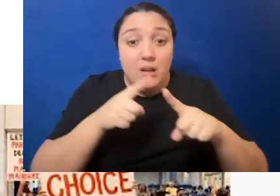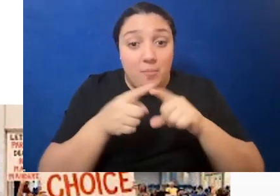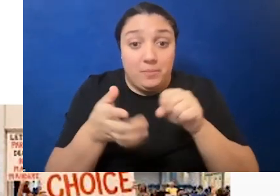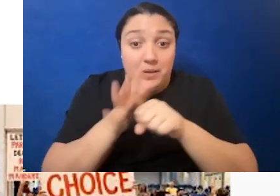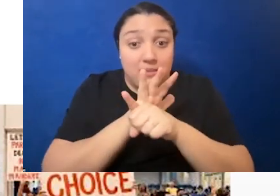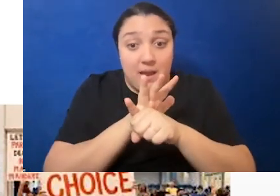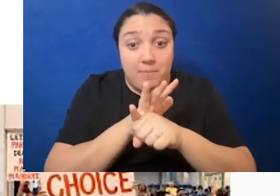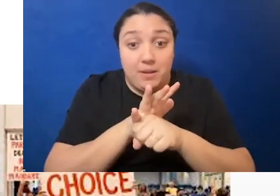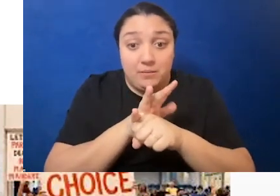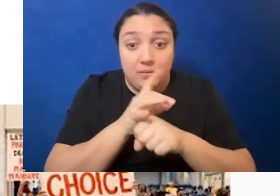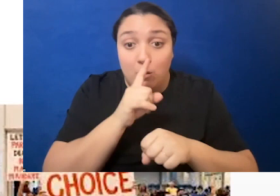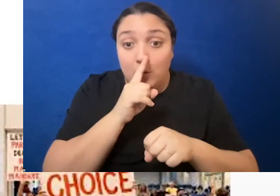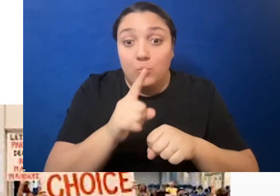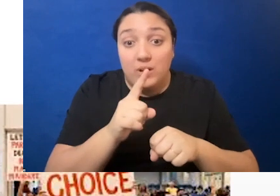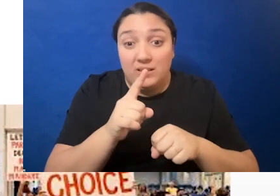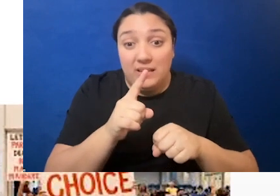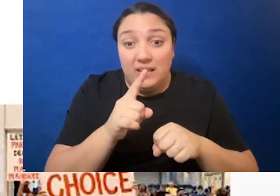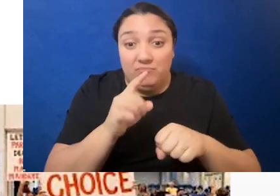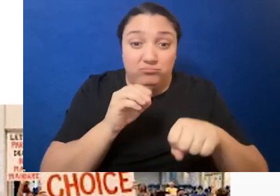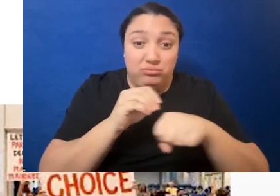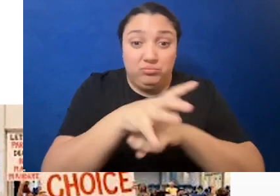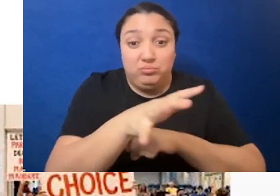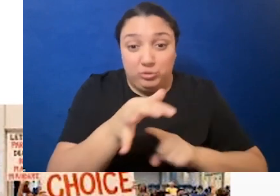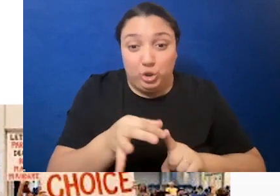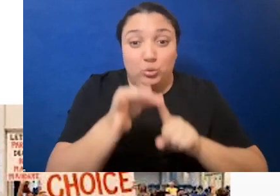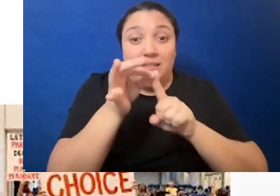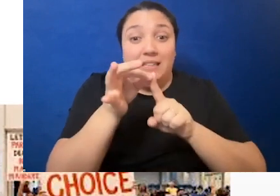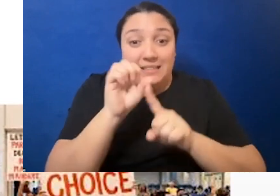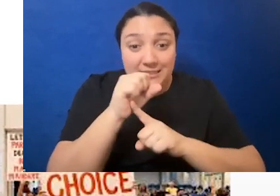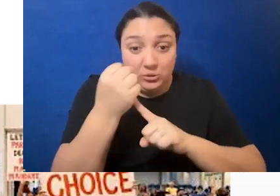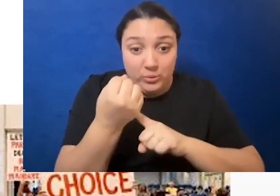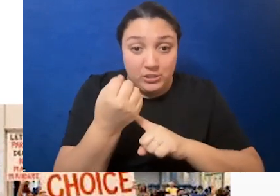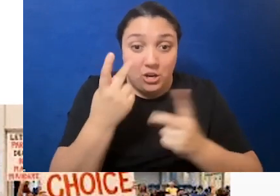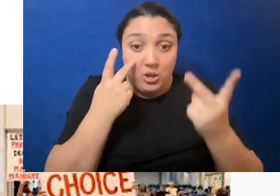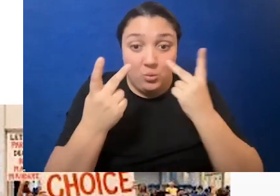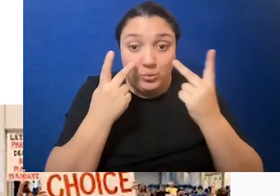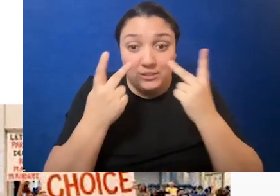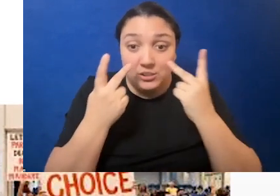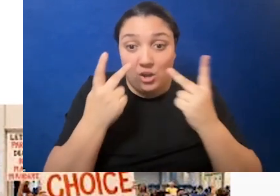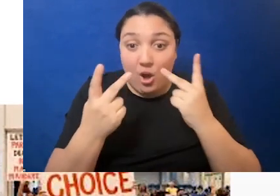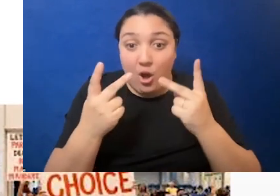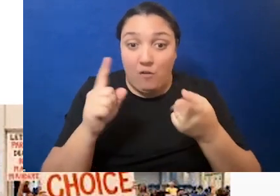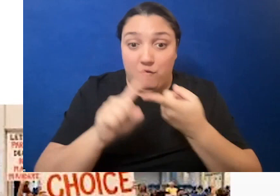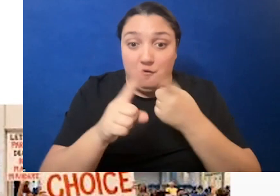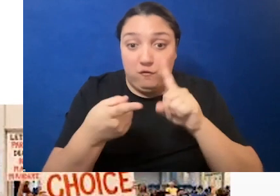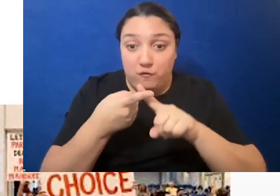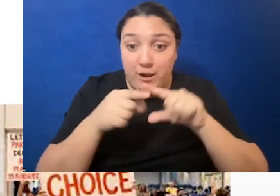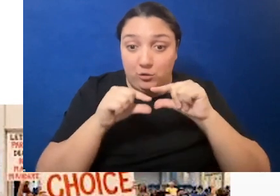REALLY PUT SOME UNIQUE SITUATIONS IN OUR LAPS WHERE WE SAW RESTRUCTURING OF FRIEND